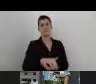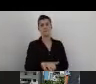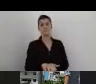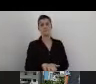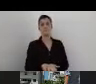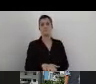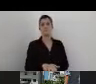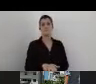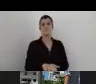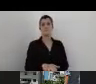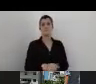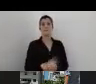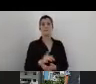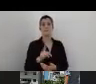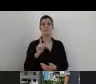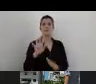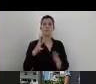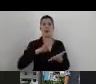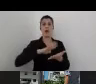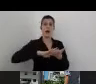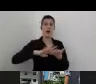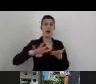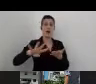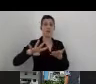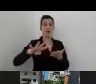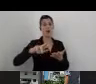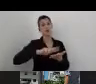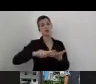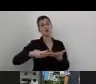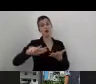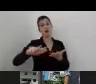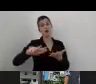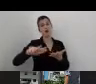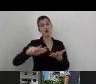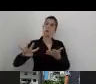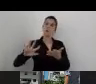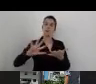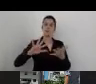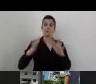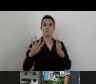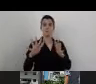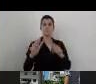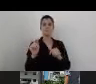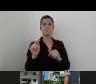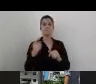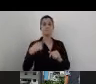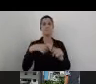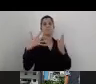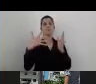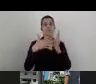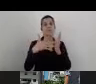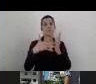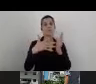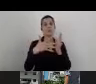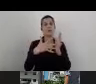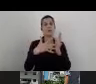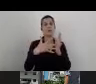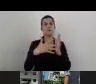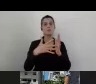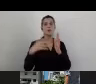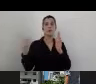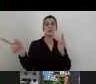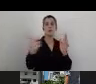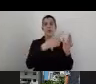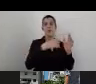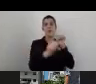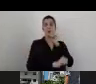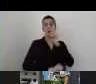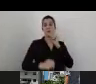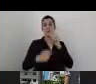four months to check the whole university with 19 buildings.